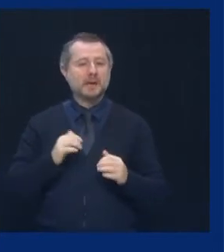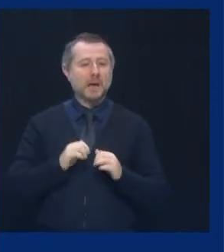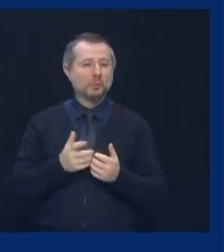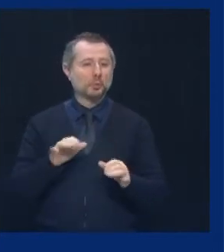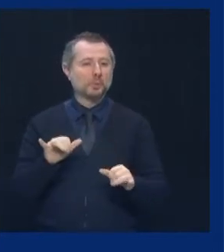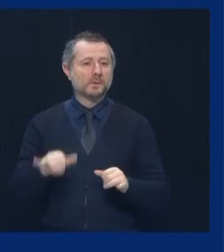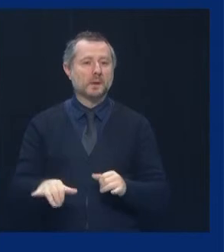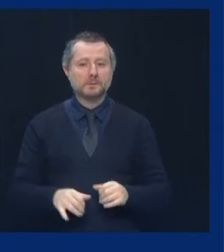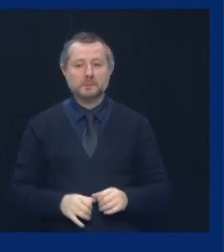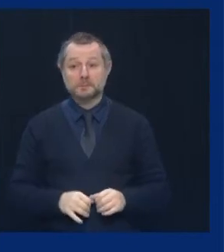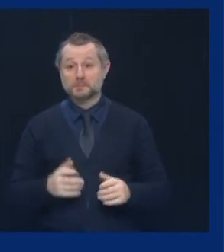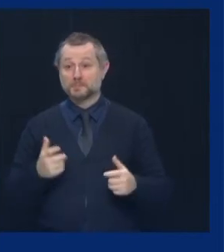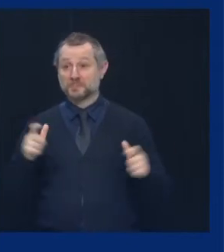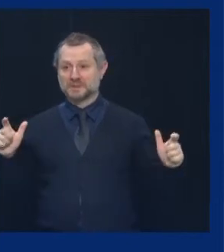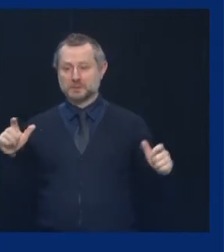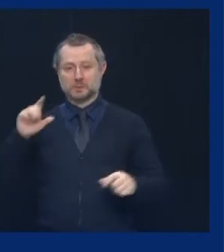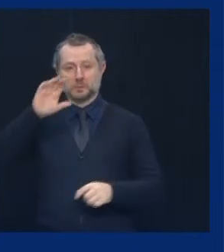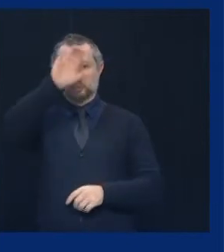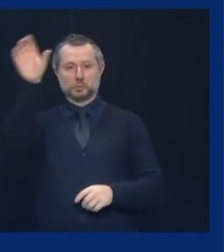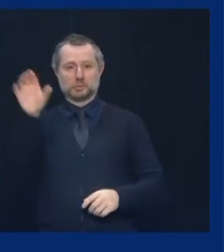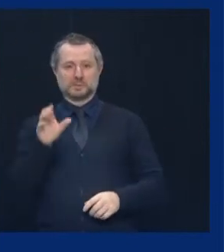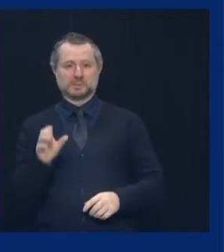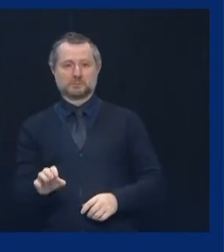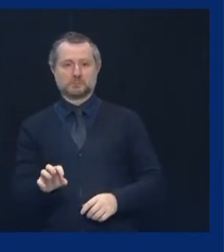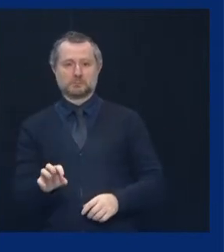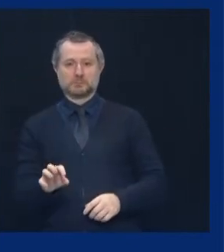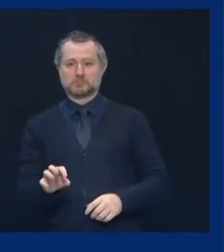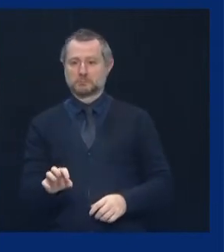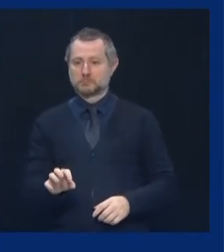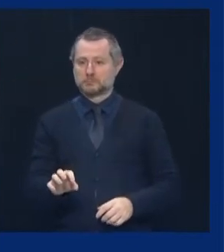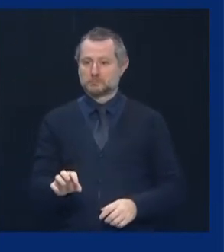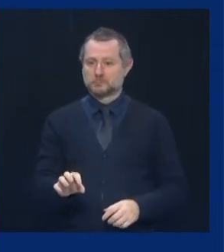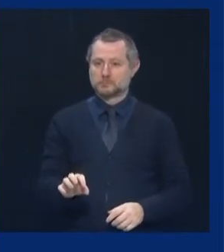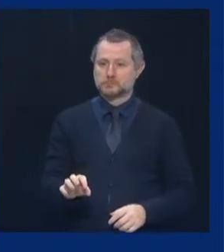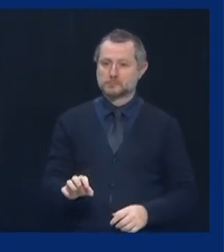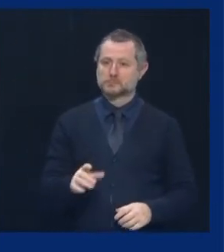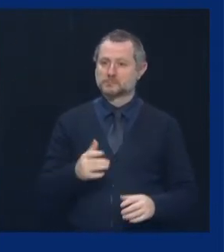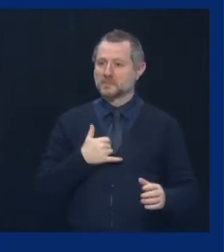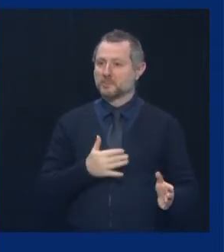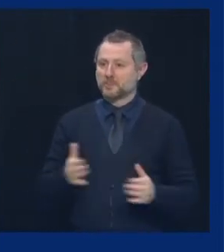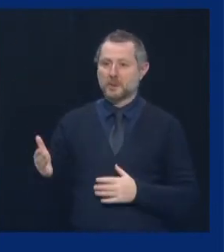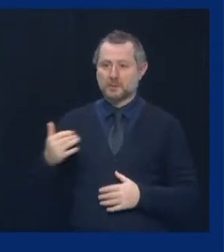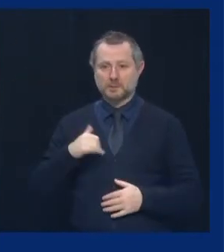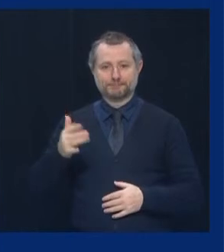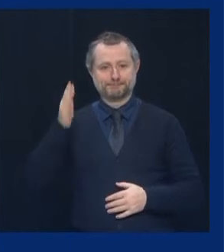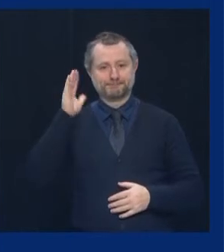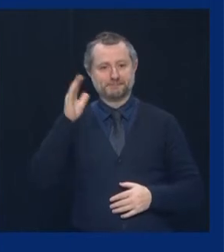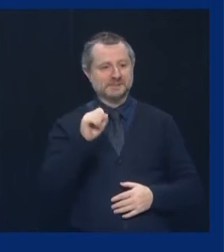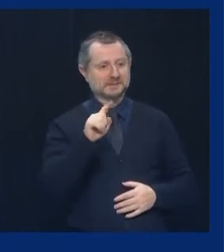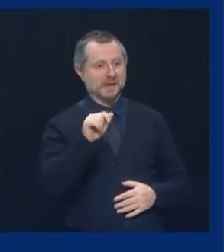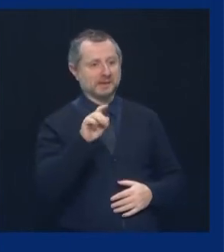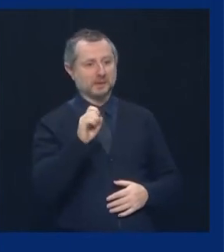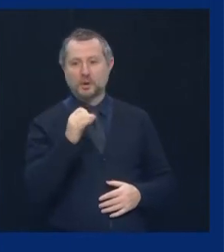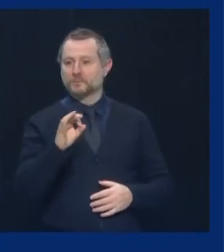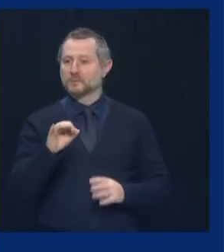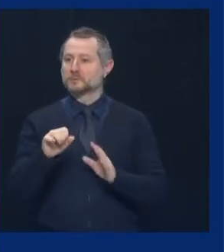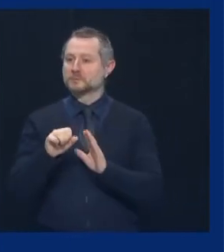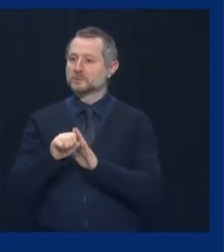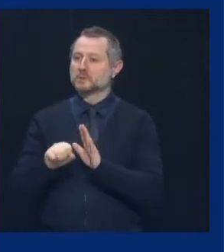KEEP AN ECONOMY OPEN OR REOPEN AN ECONOMY? BIG QUESTION MARK.